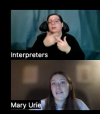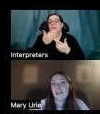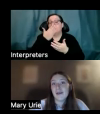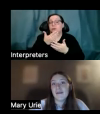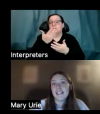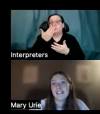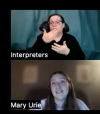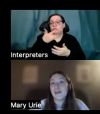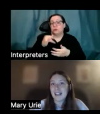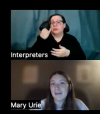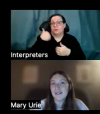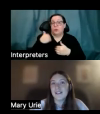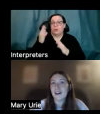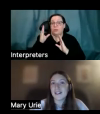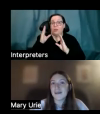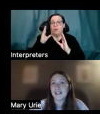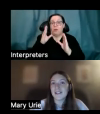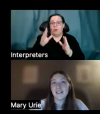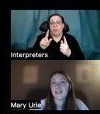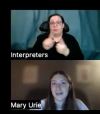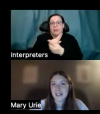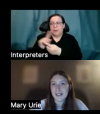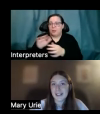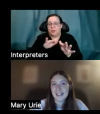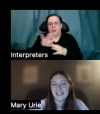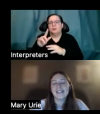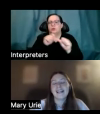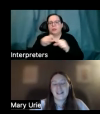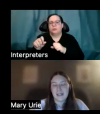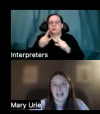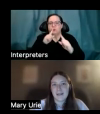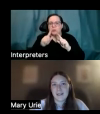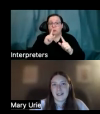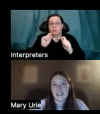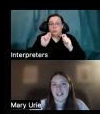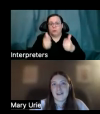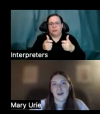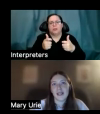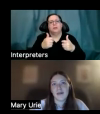have a hallway meeting and you are able to talk to a legislator really quickly, I would absolutely suggest following up